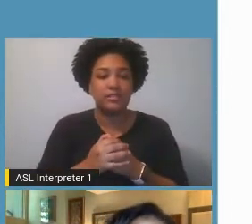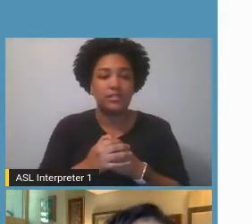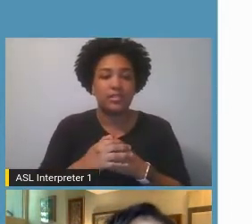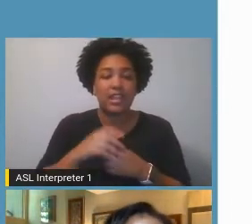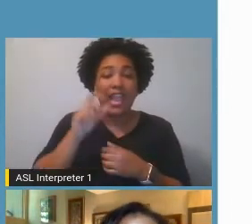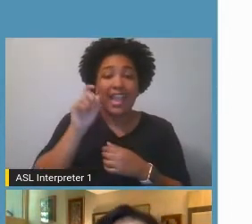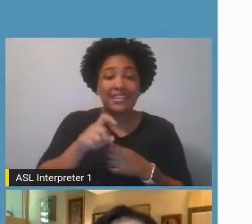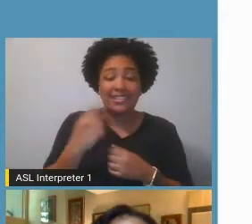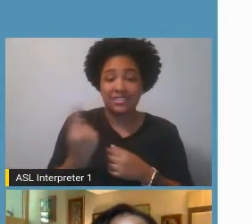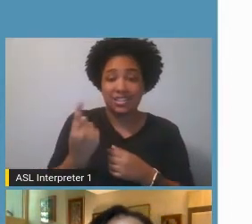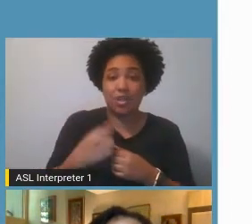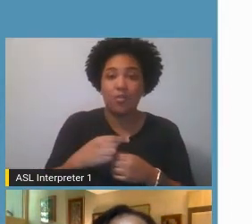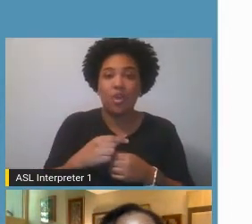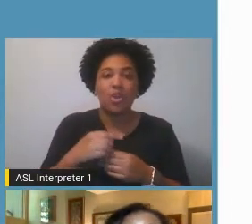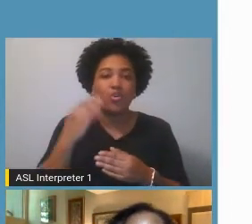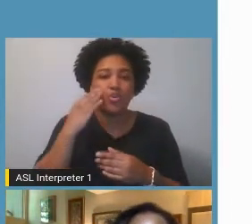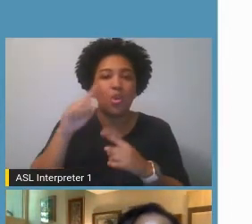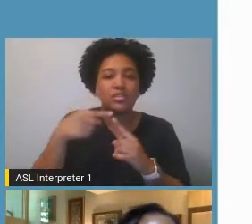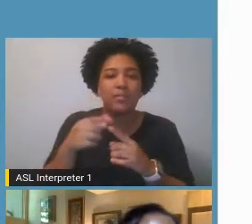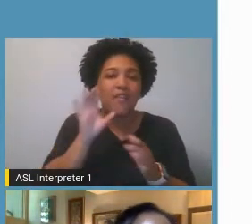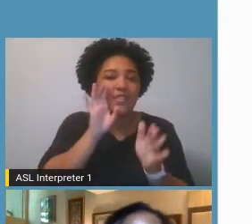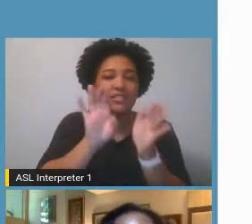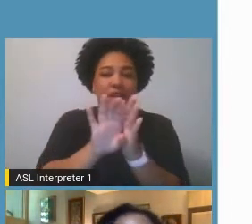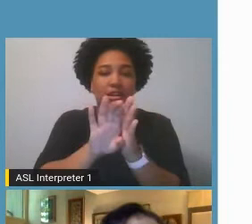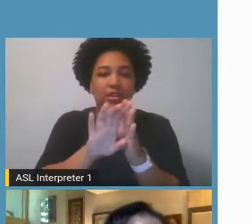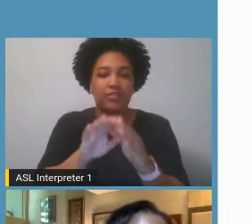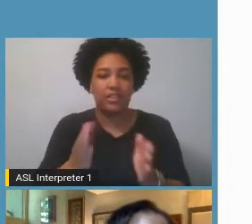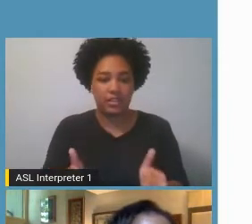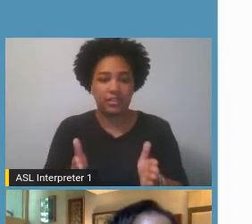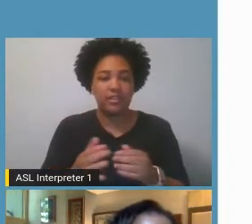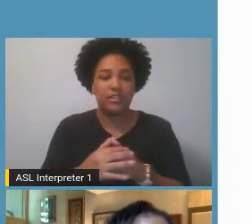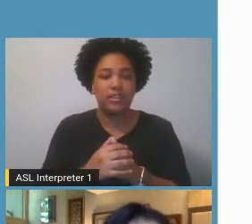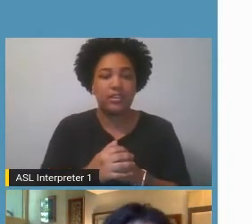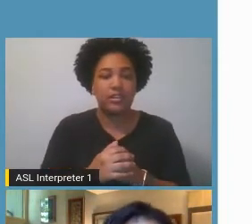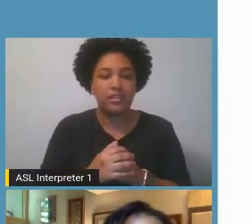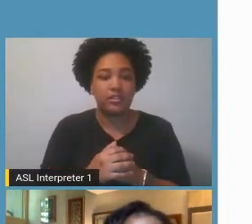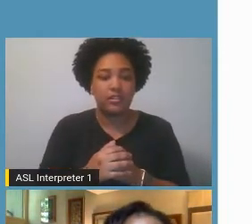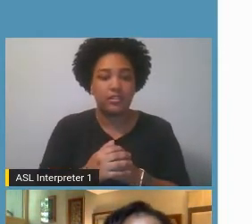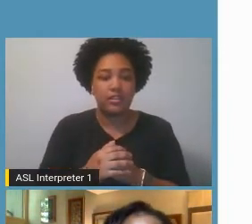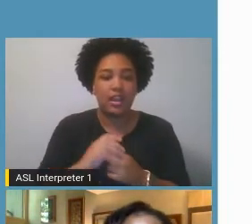packing and shipping and handling, as well as just pushing the button and scanning these items.